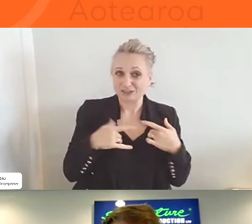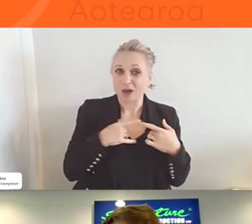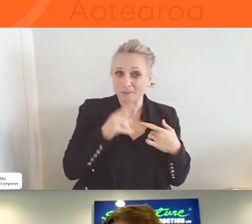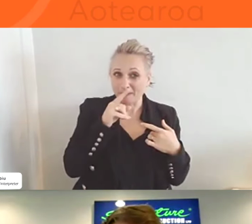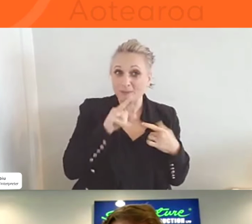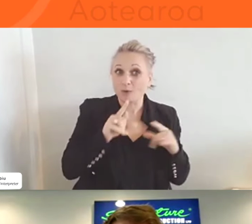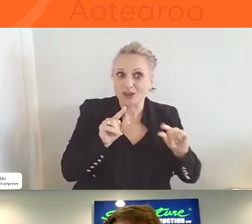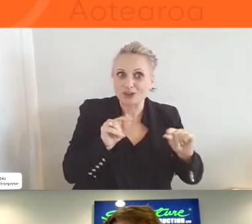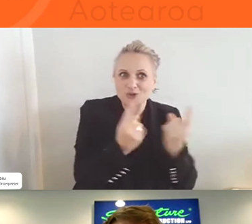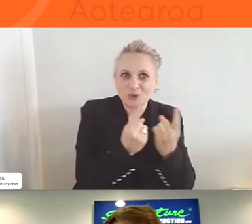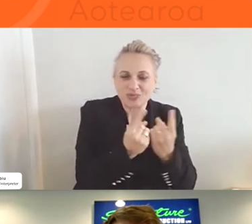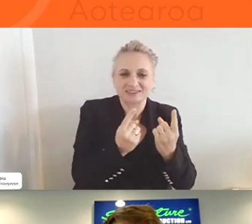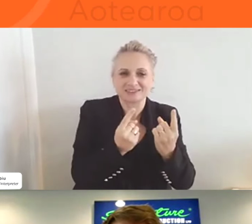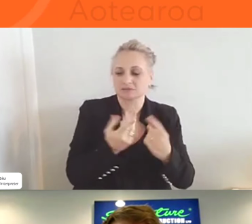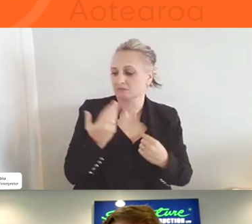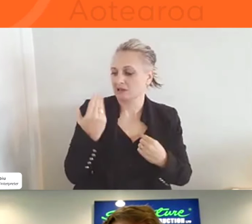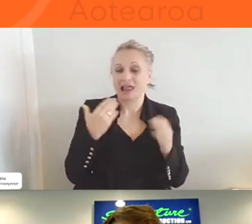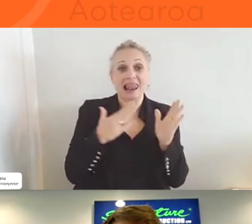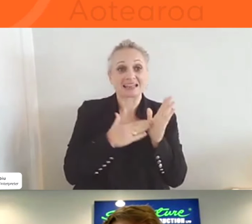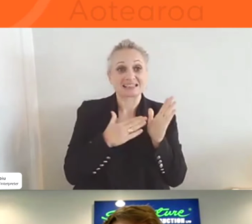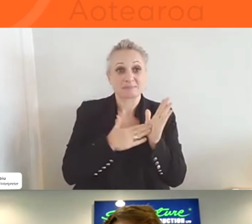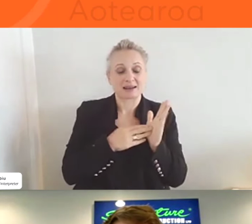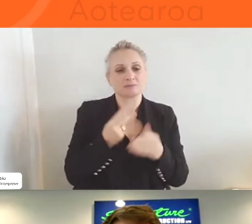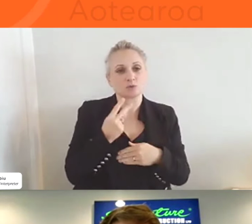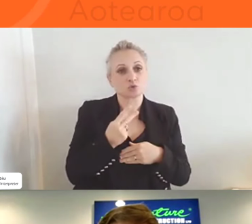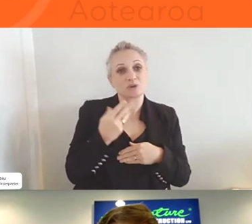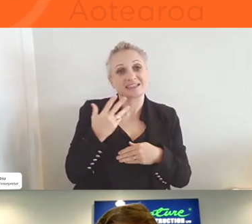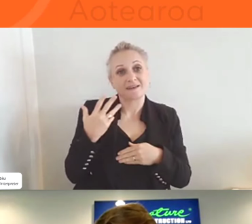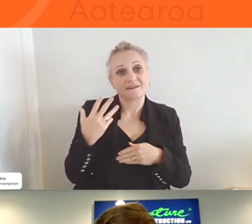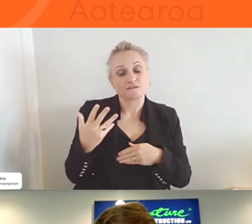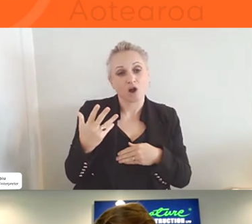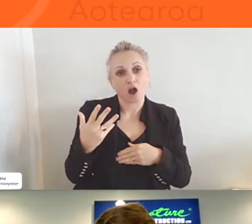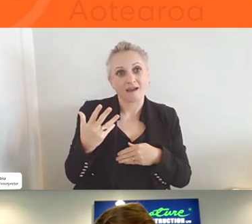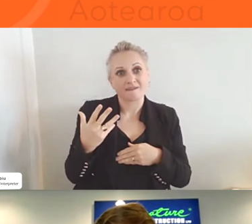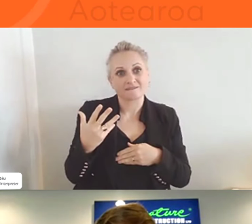in on Monday and I said to this developer why don't we do Lifemark,